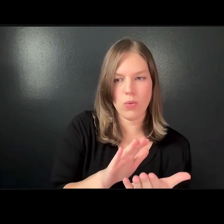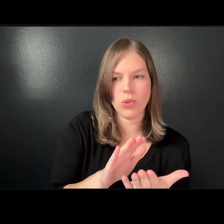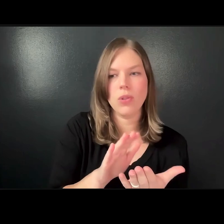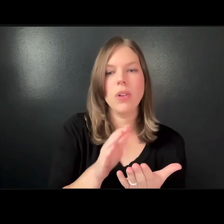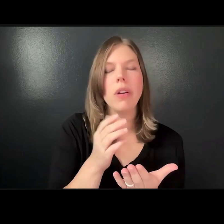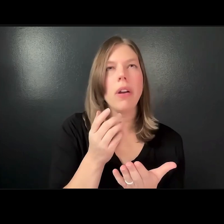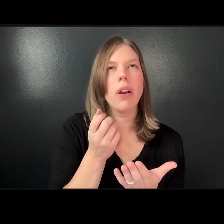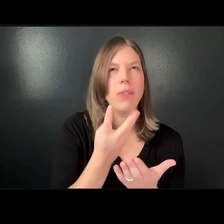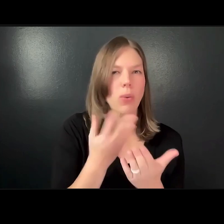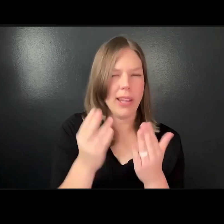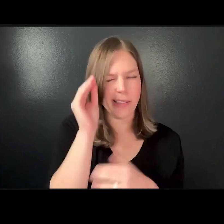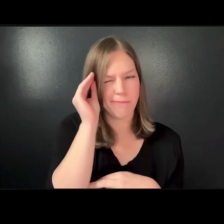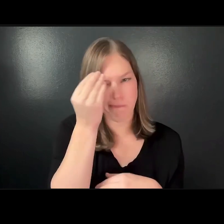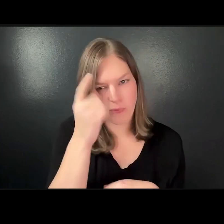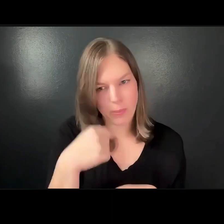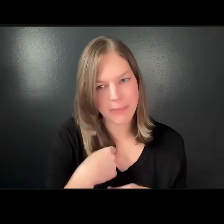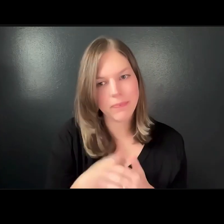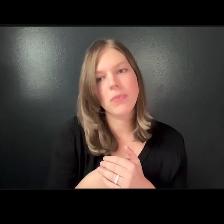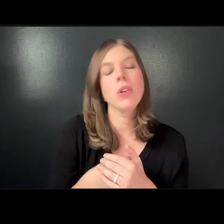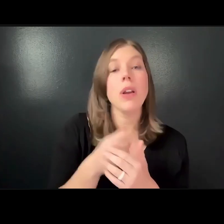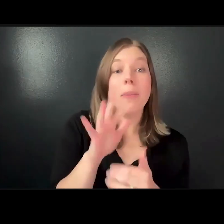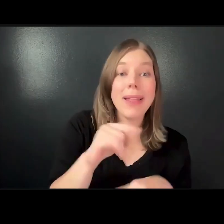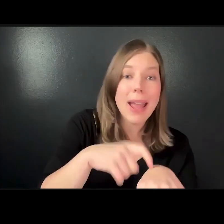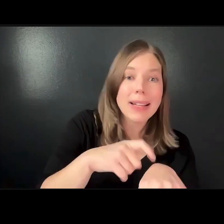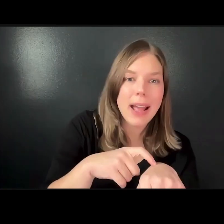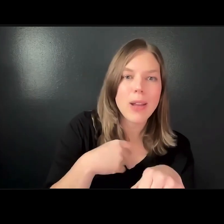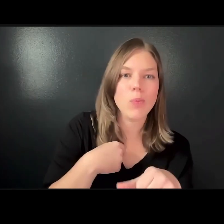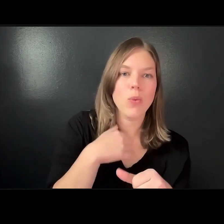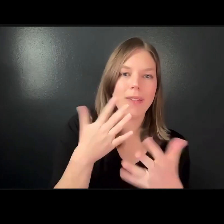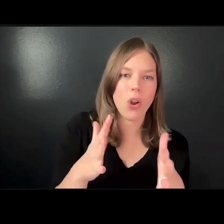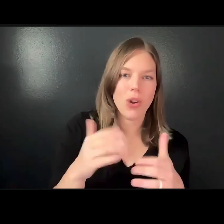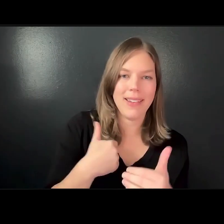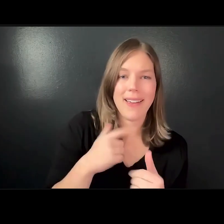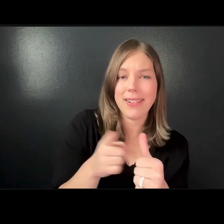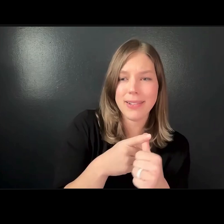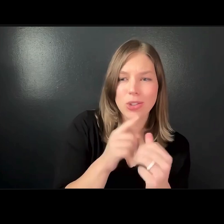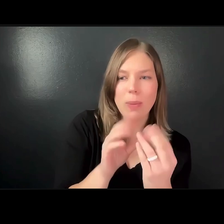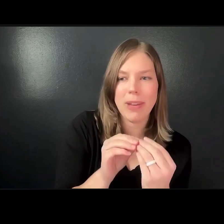a person-centered approach, a few things stand out. By this time, we would have had an initial meeting